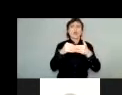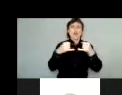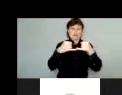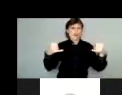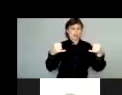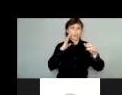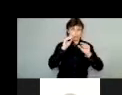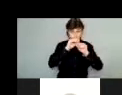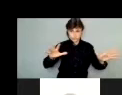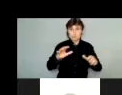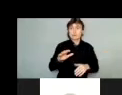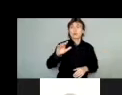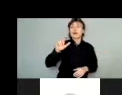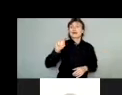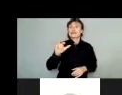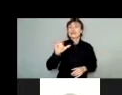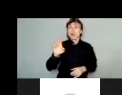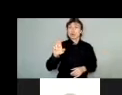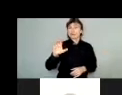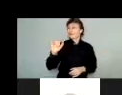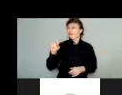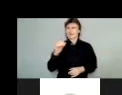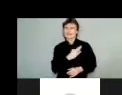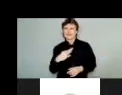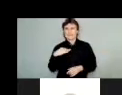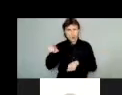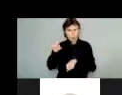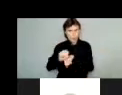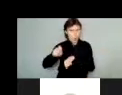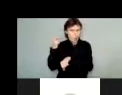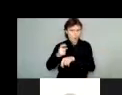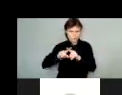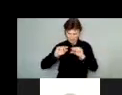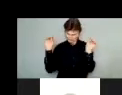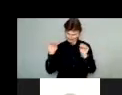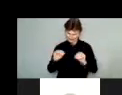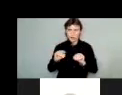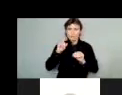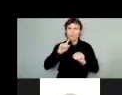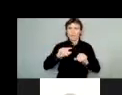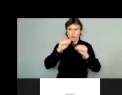Taylor is furiously working on getting those together. Again, this is our contact information.